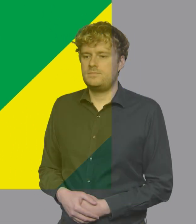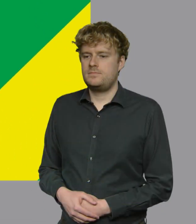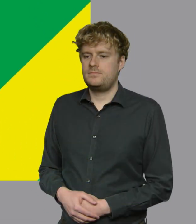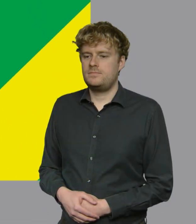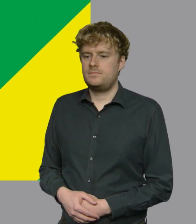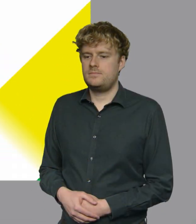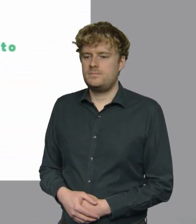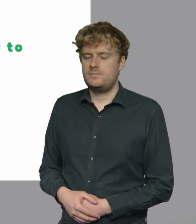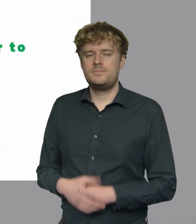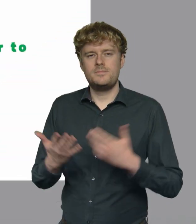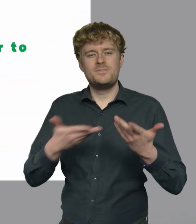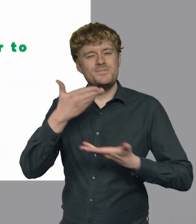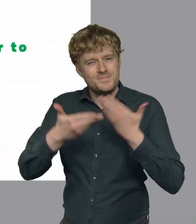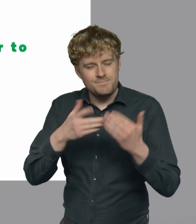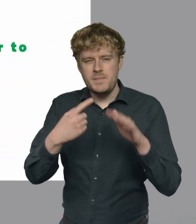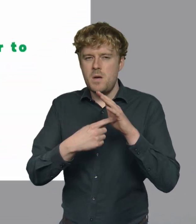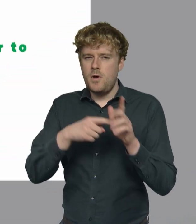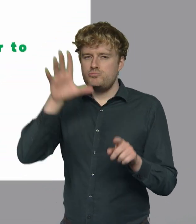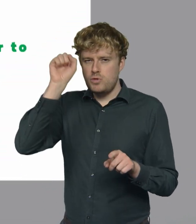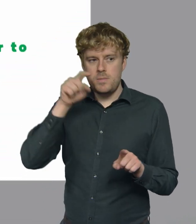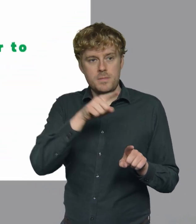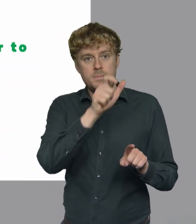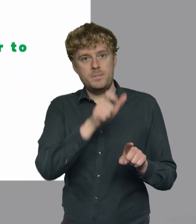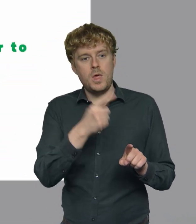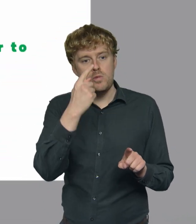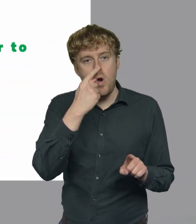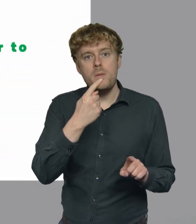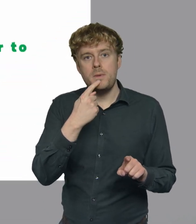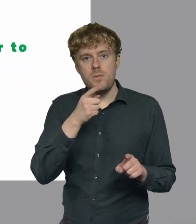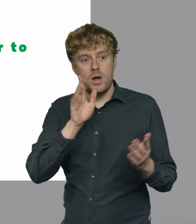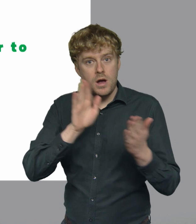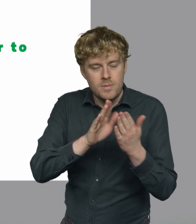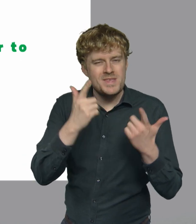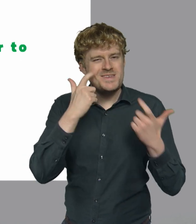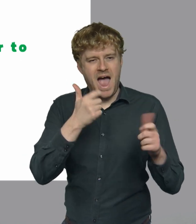Please remember at this time, you should avoid putting your face near to the mouth and nose of a casualty.